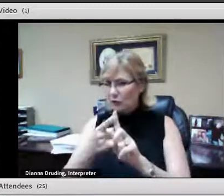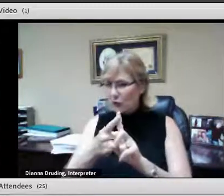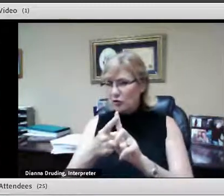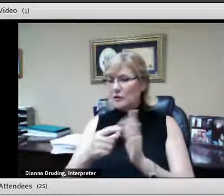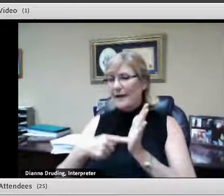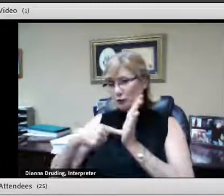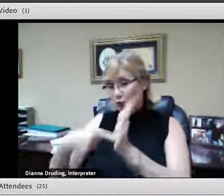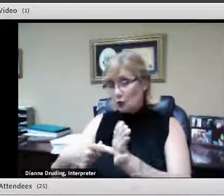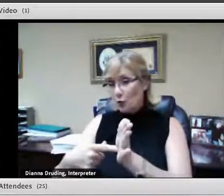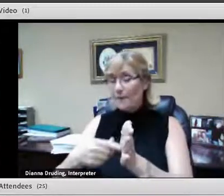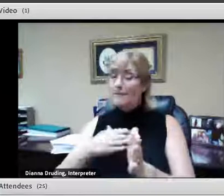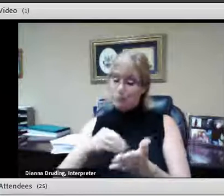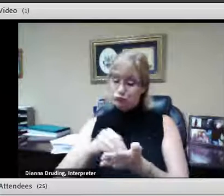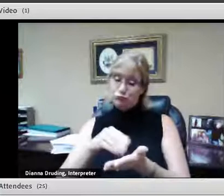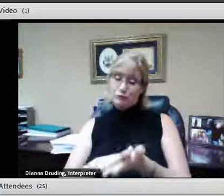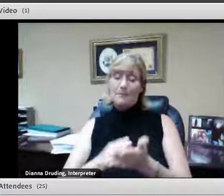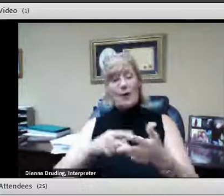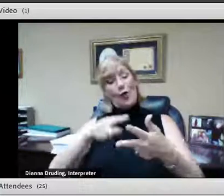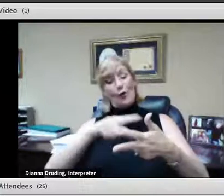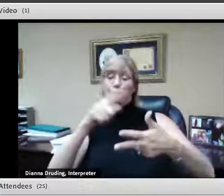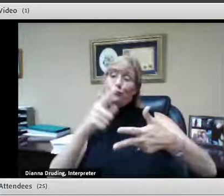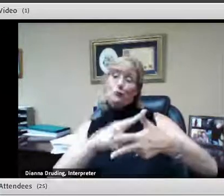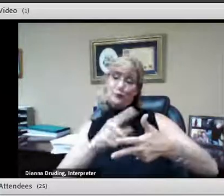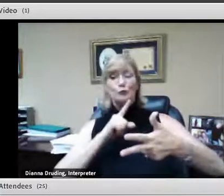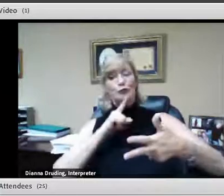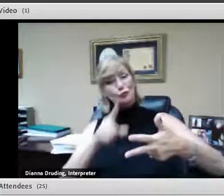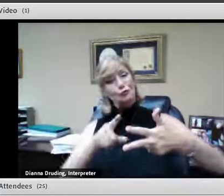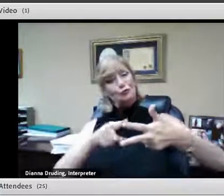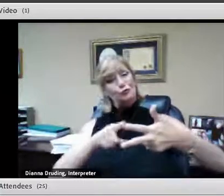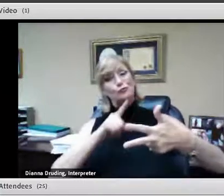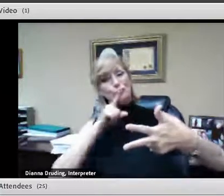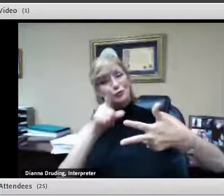I model it, and I say, "Look, this one is true. This one is true. This one is false," you know,